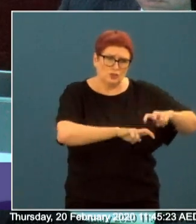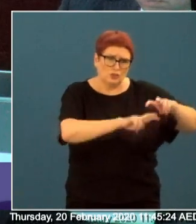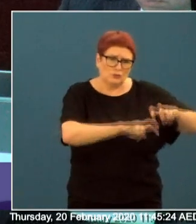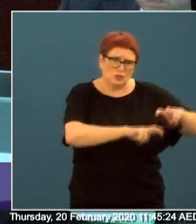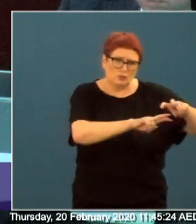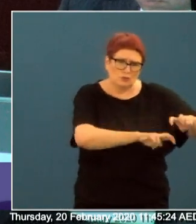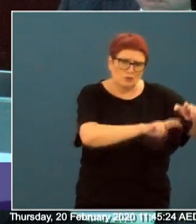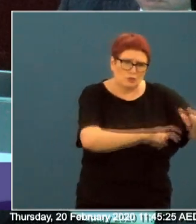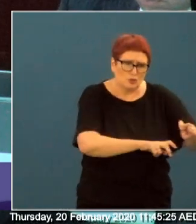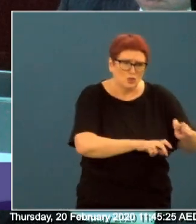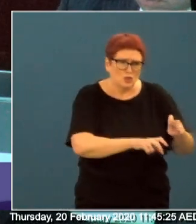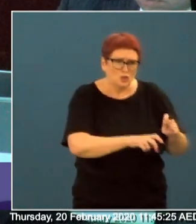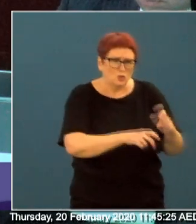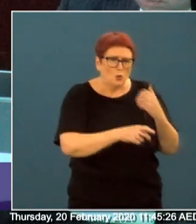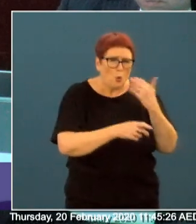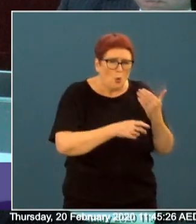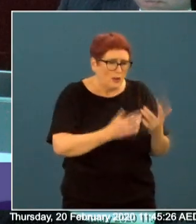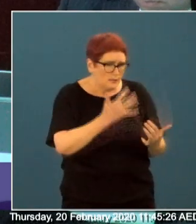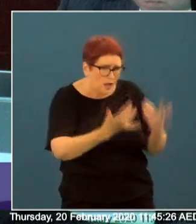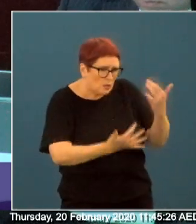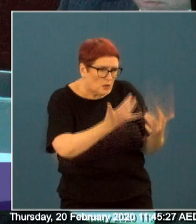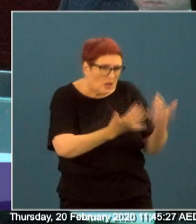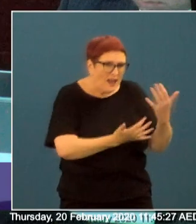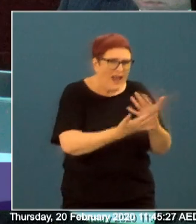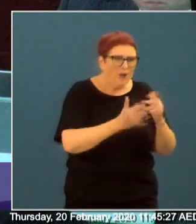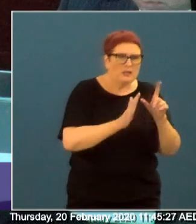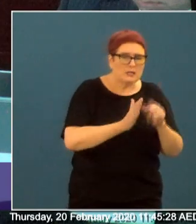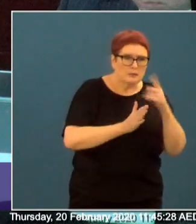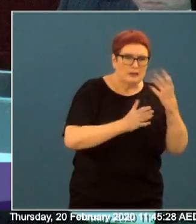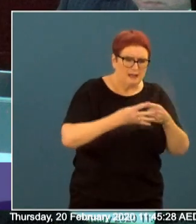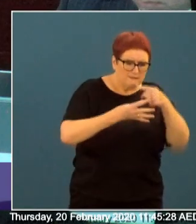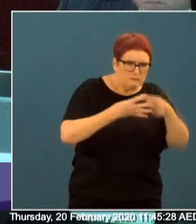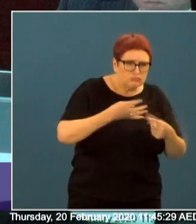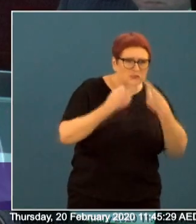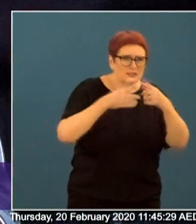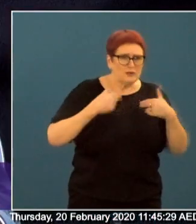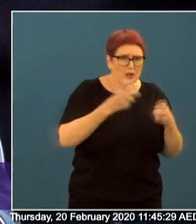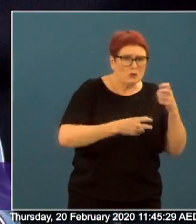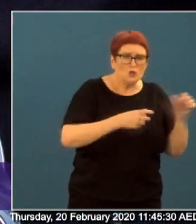rates of comorbid health conditions over a long period of time? It does.